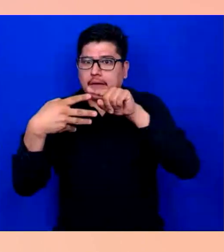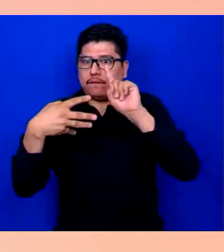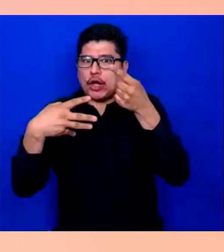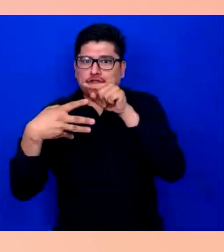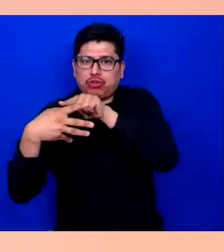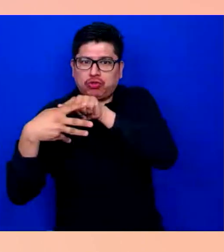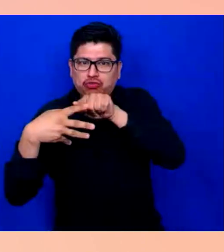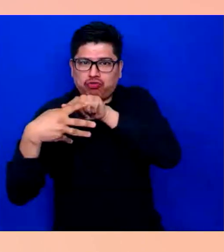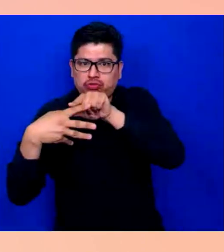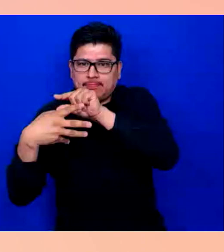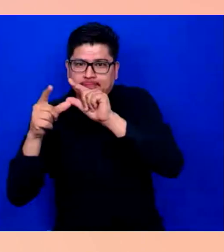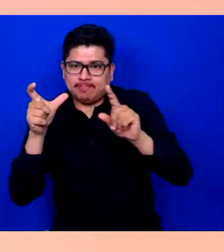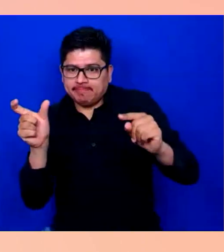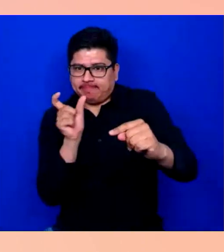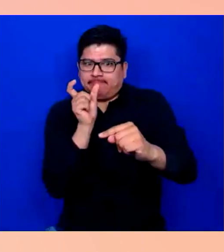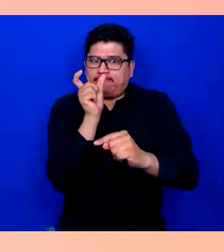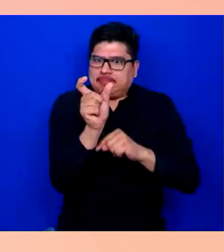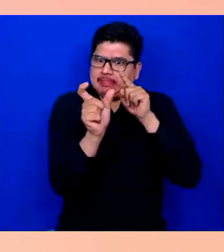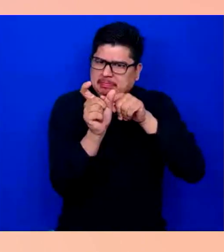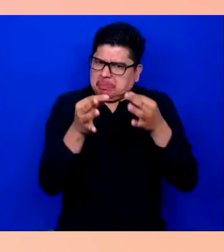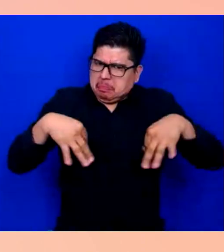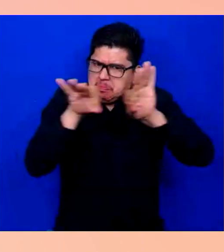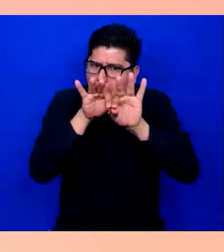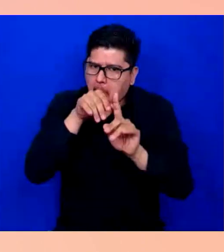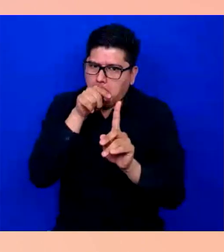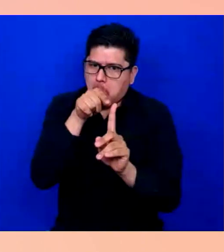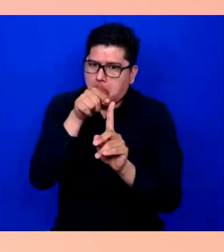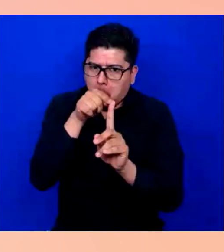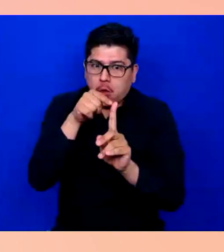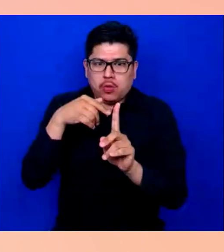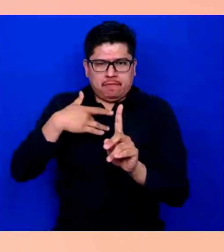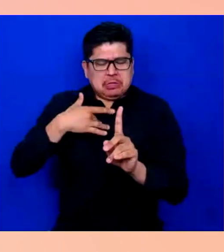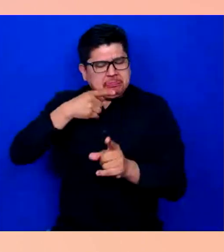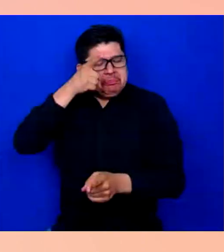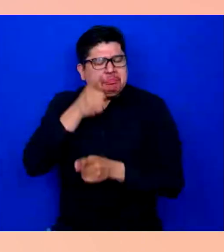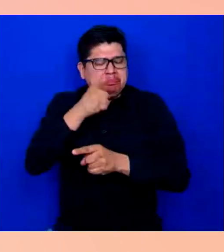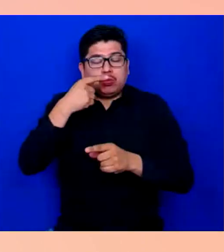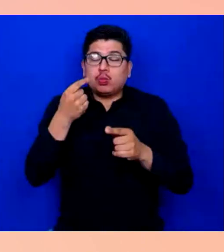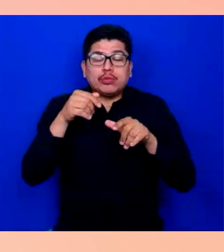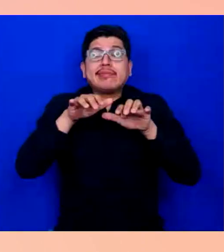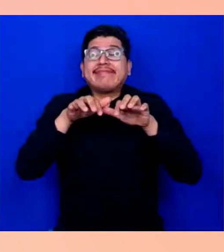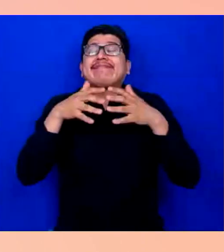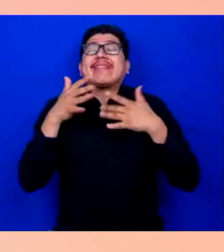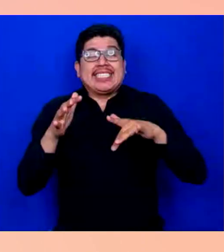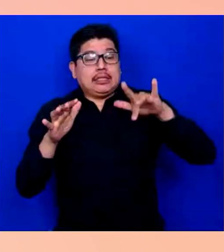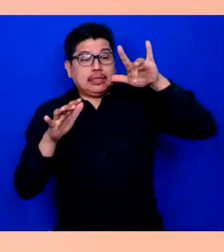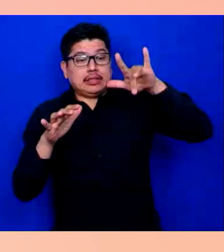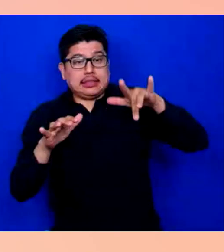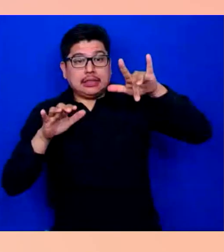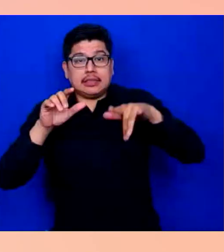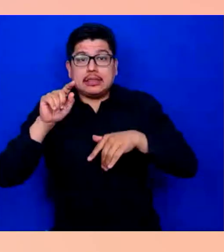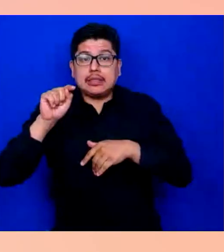all I'd have to do is press "Tab". Intellicode has been doing a lot of work training its model to get